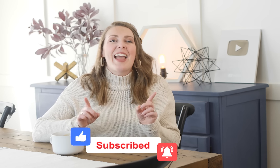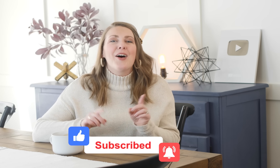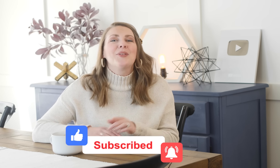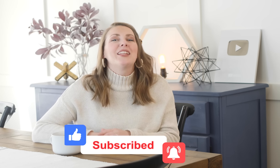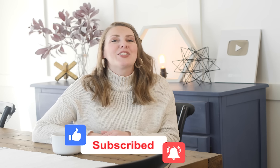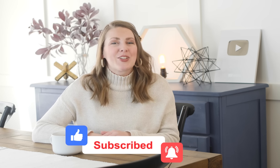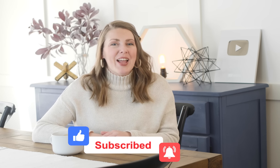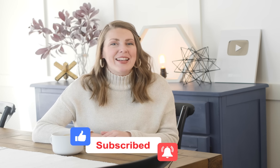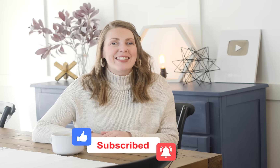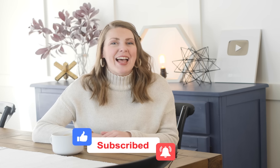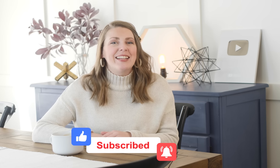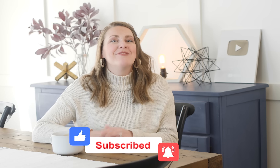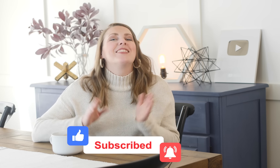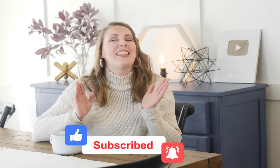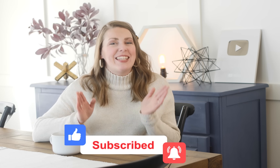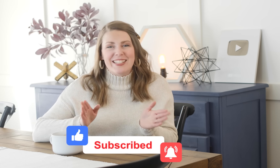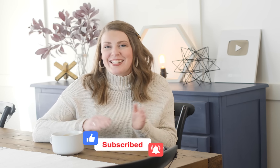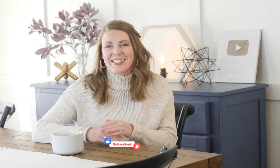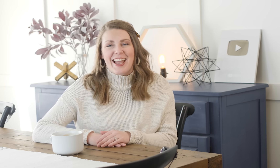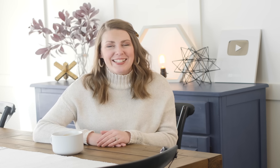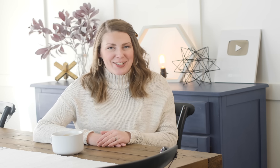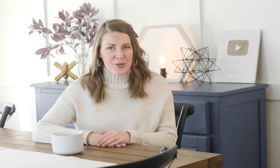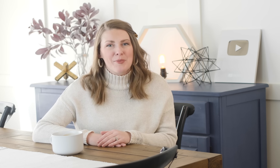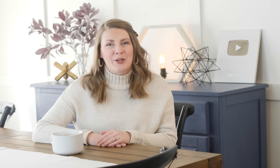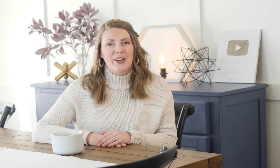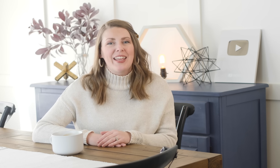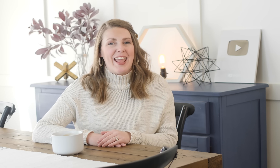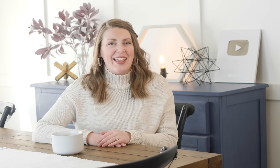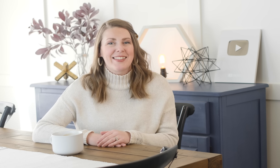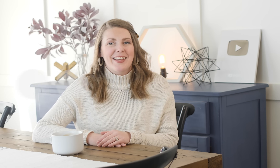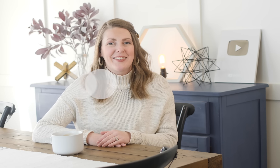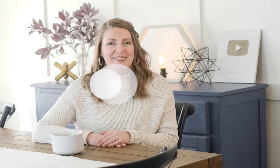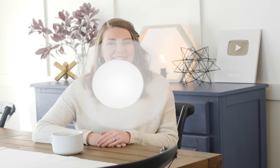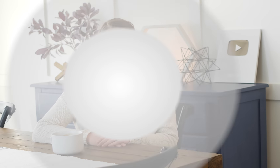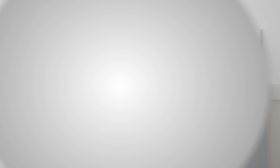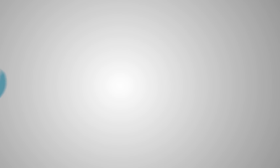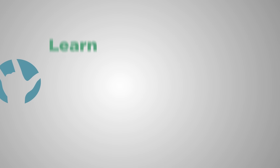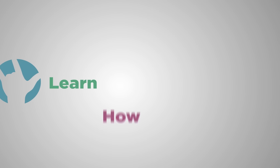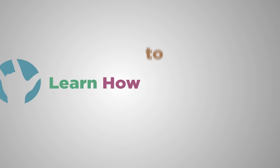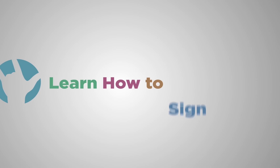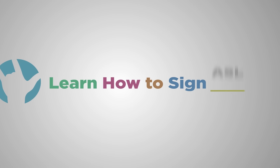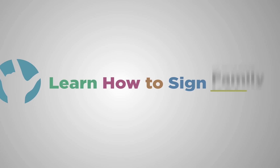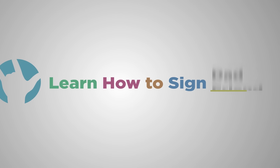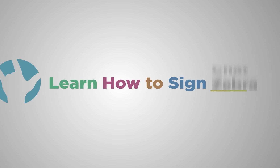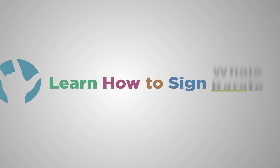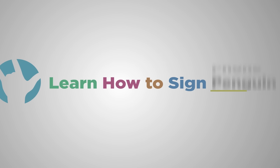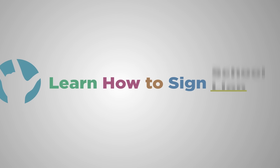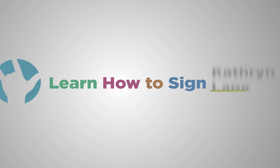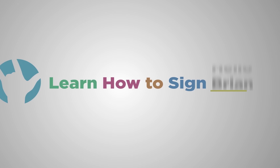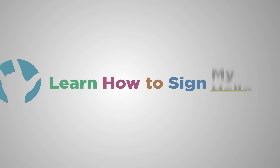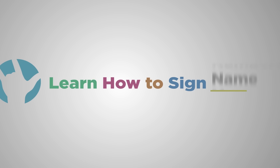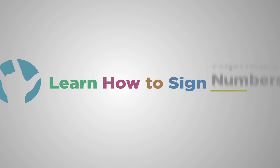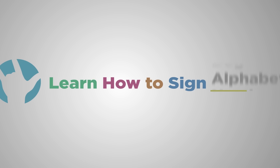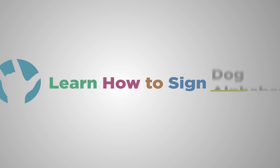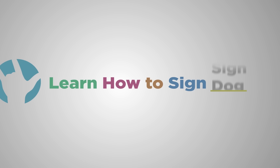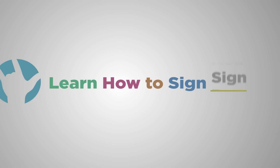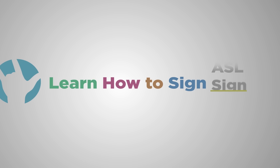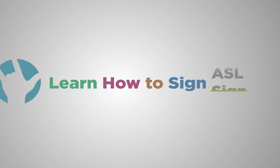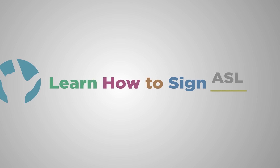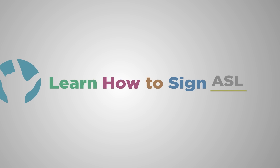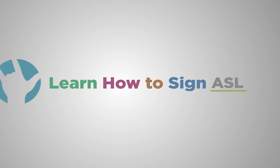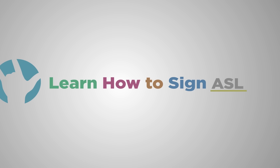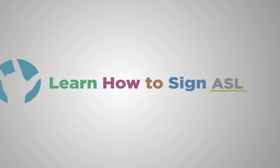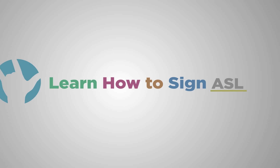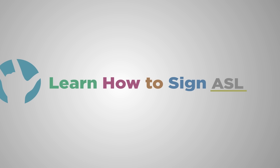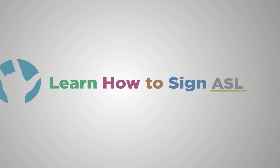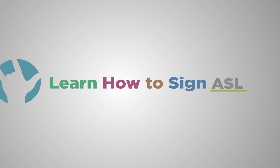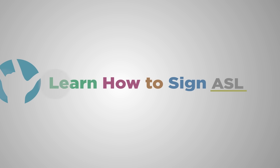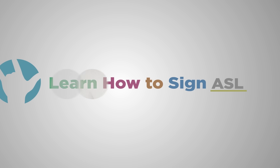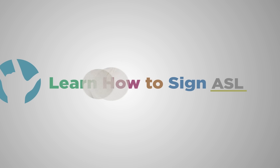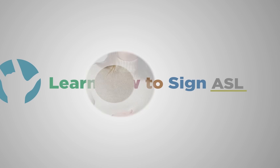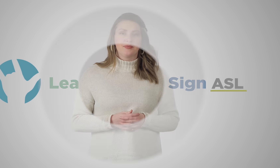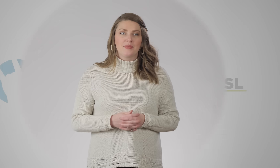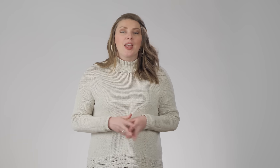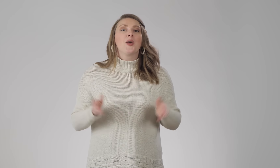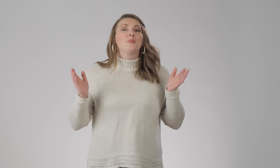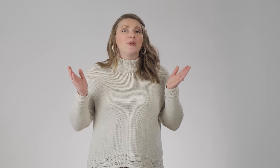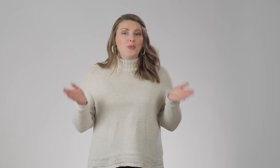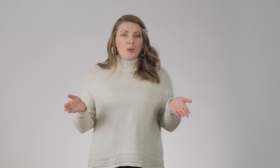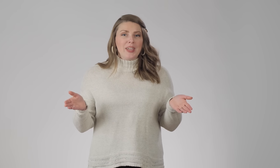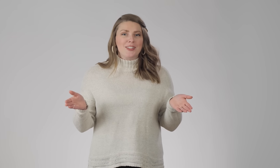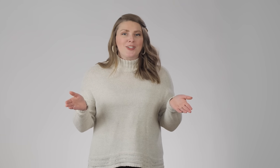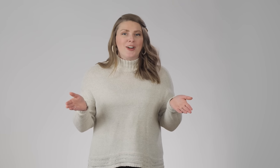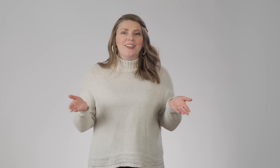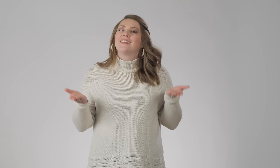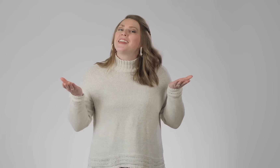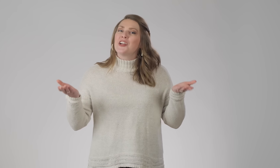Now let's learn how to sign the easiest signs to remember in ASL. Before we get started, here are